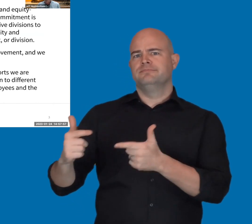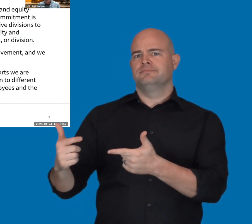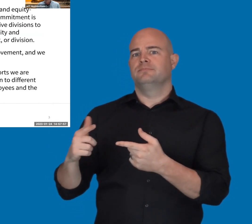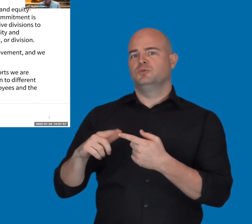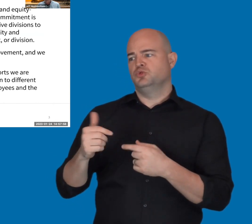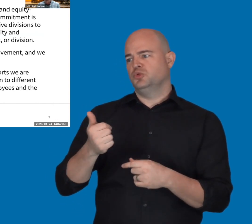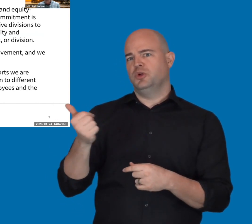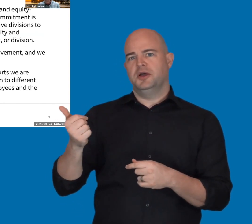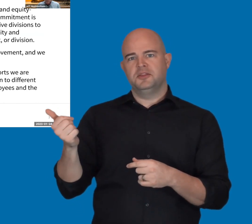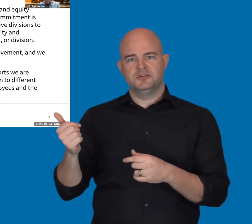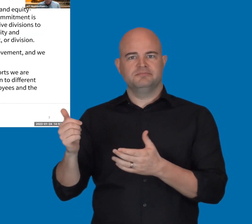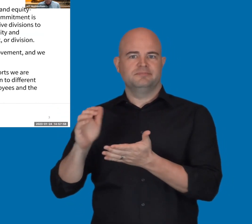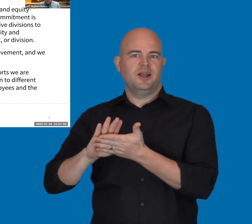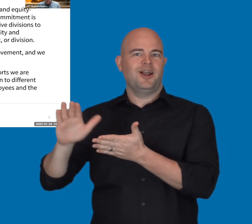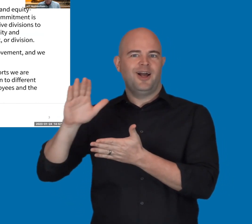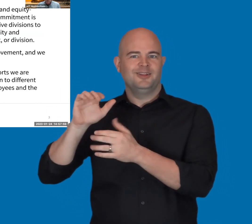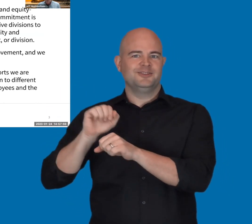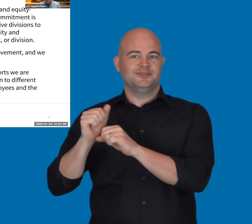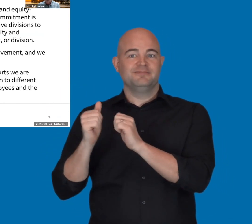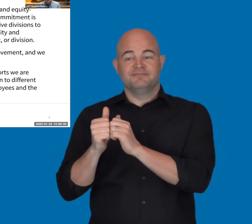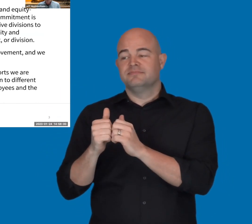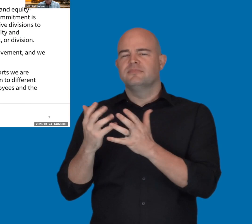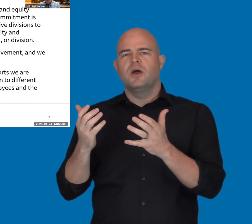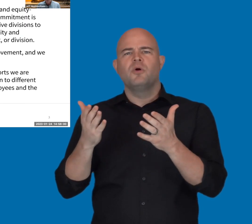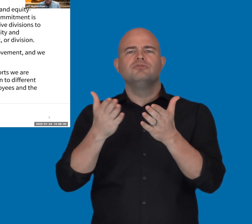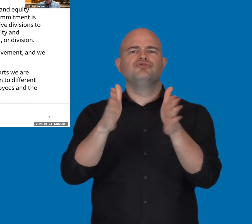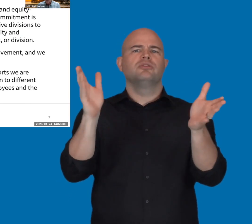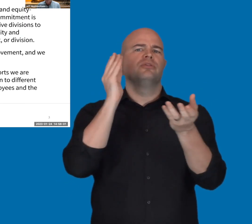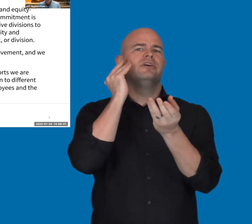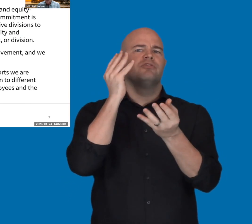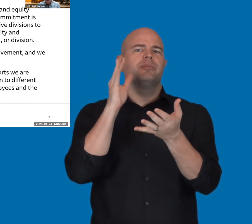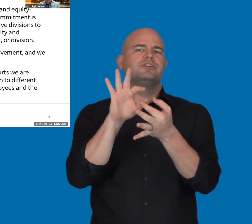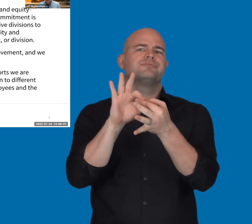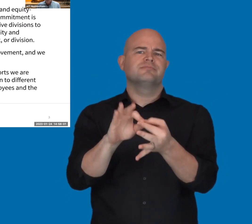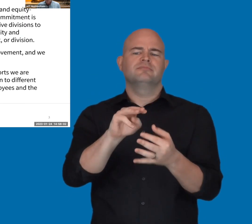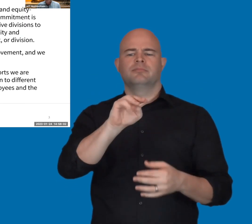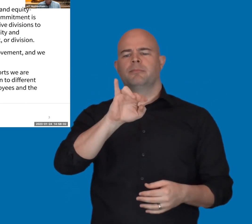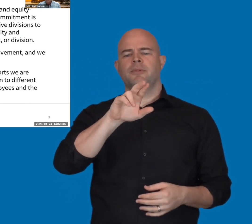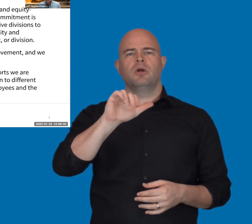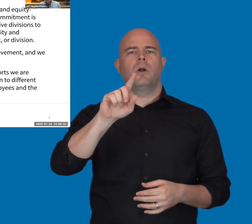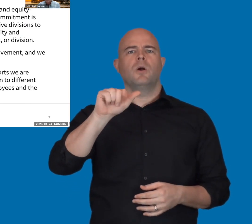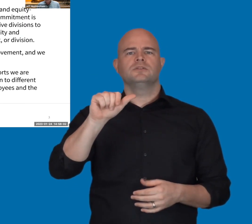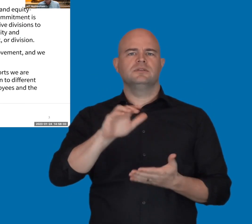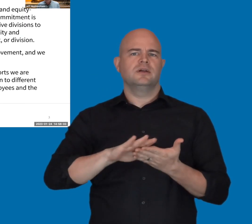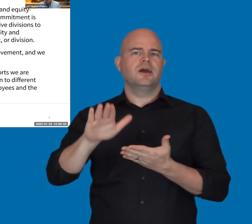We provide our email addresses here, certainly to be accessed